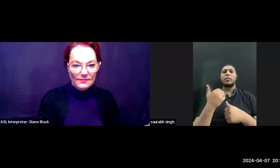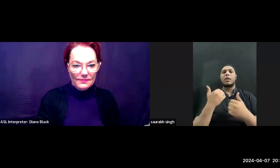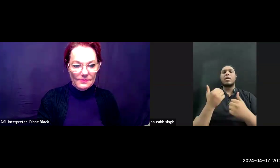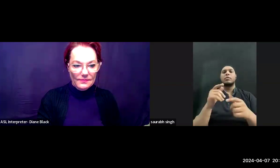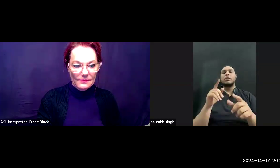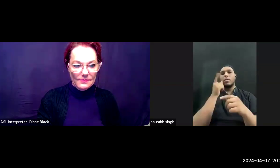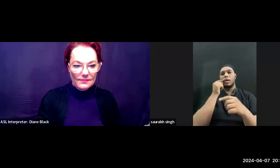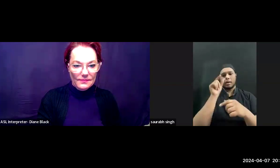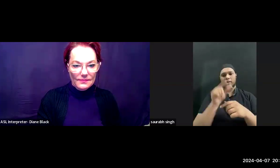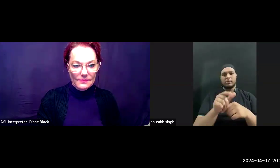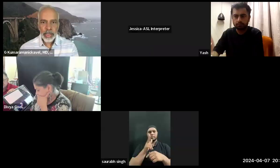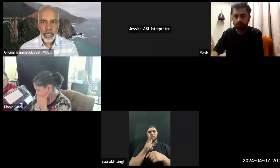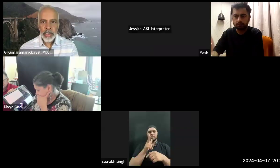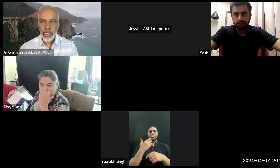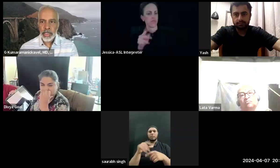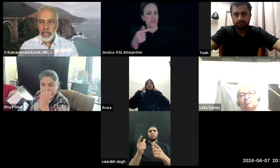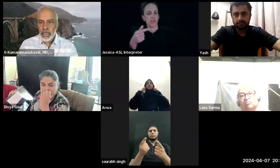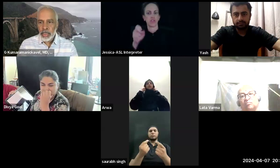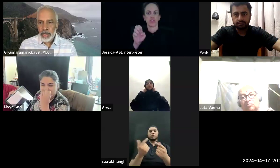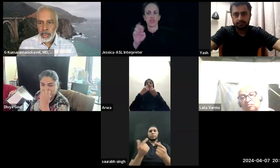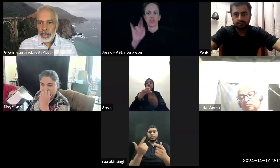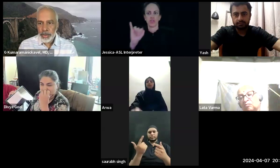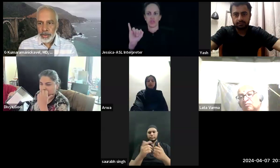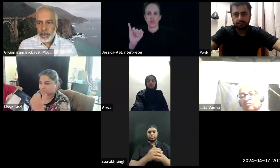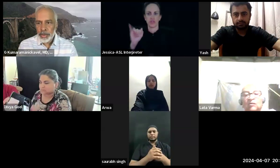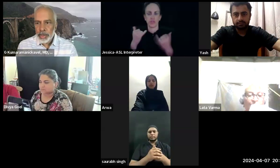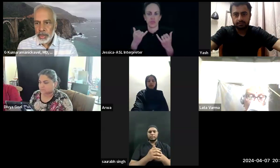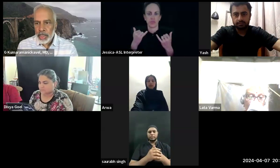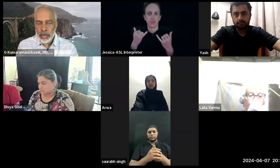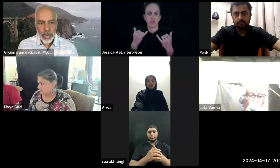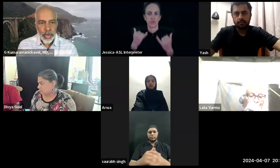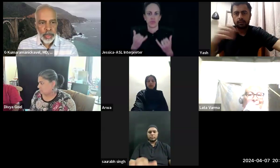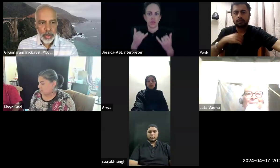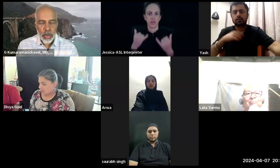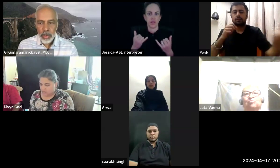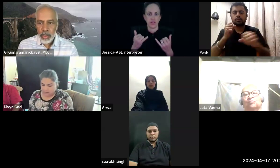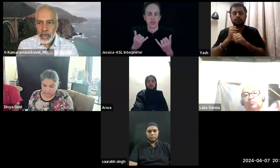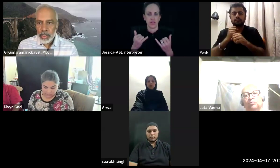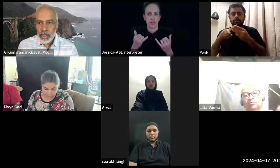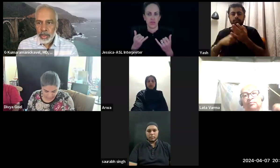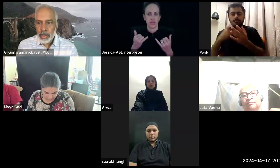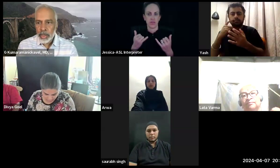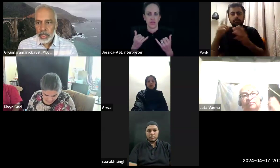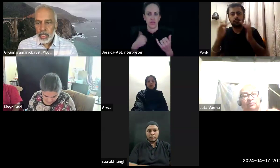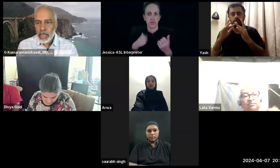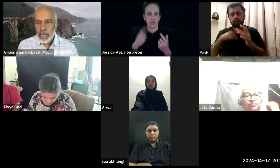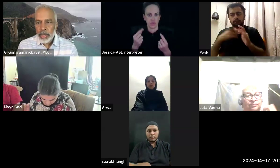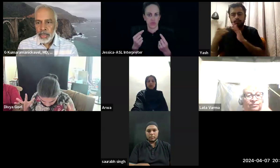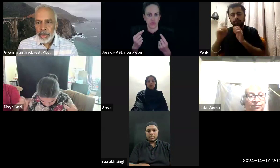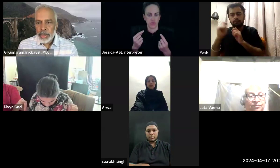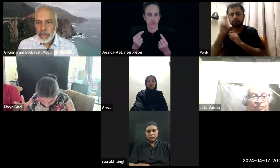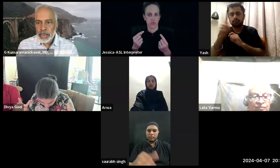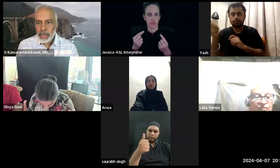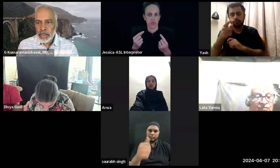that since uh the slides aren't taking uh you know that important role in the talk uh since